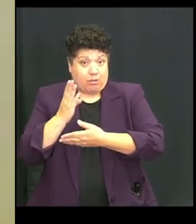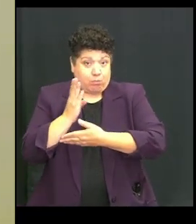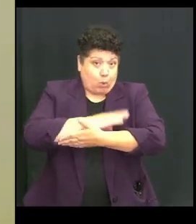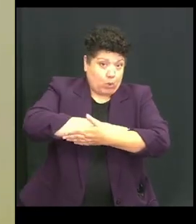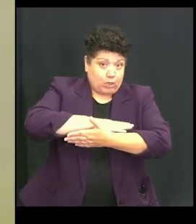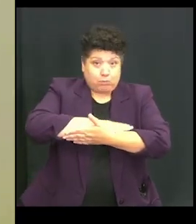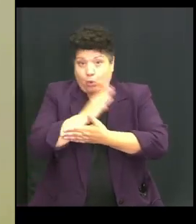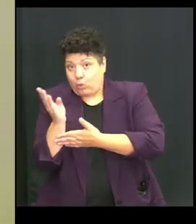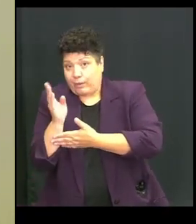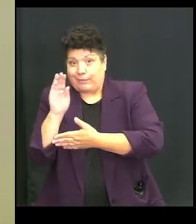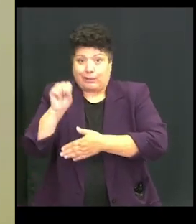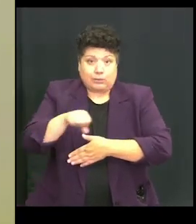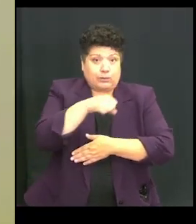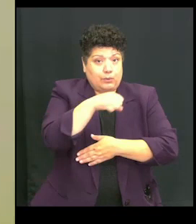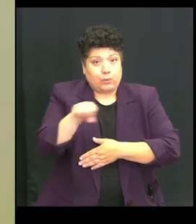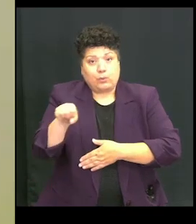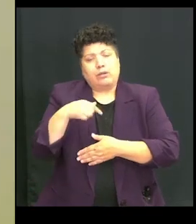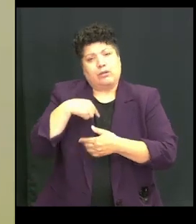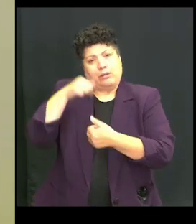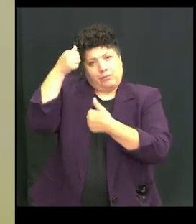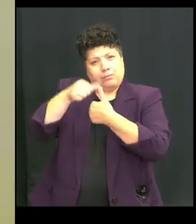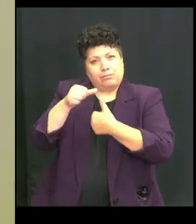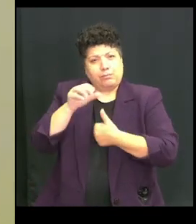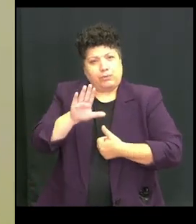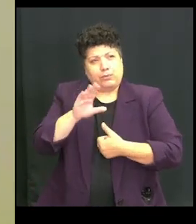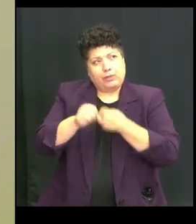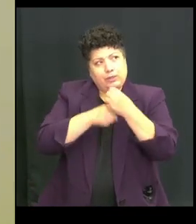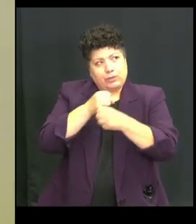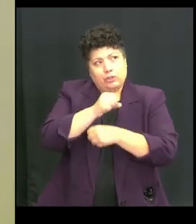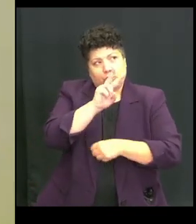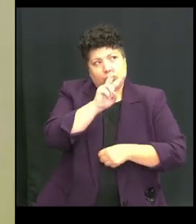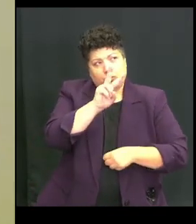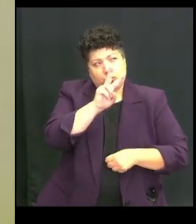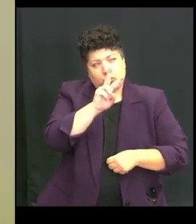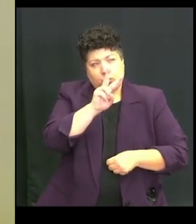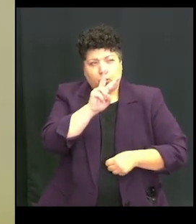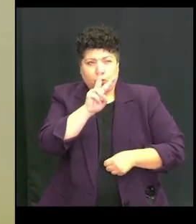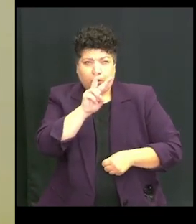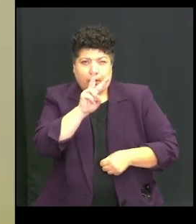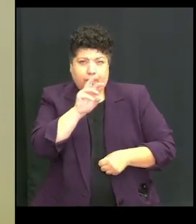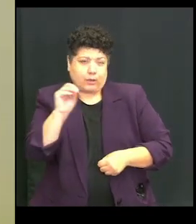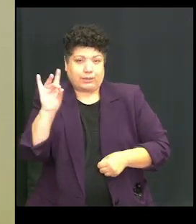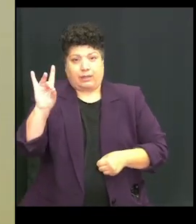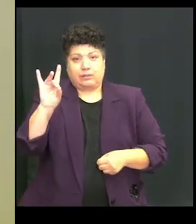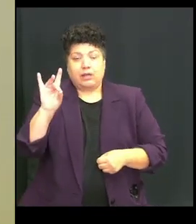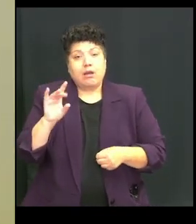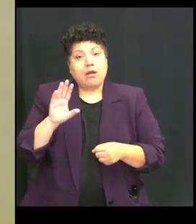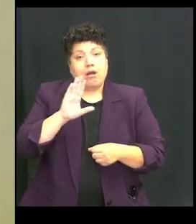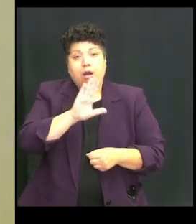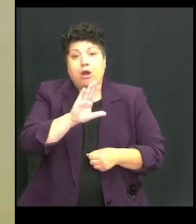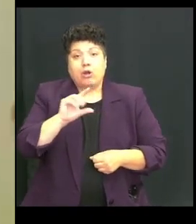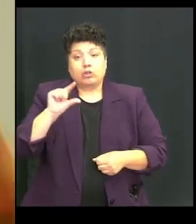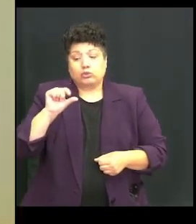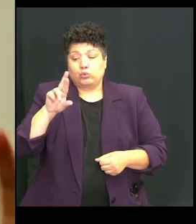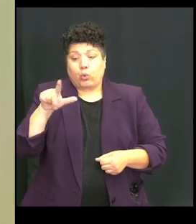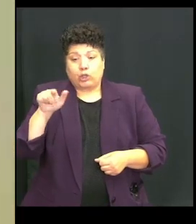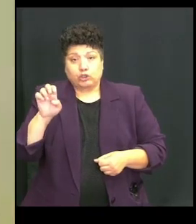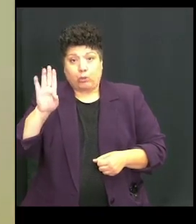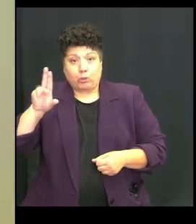I remember reading a book in about 2008 that talked about George Bush being the most polarizing president